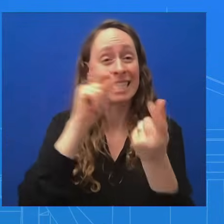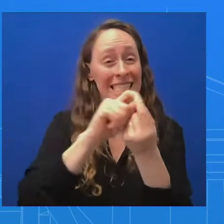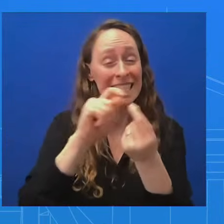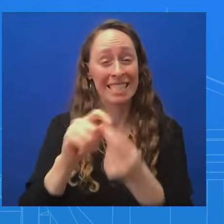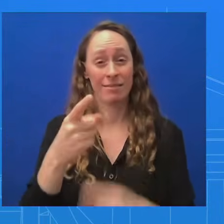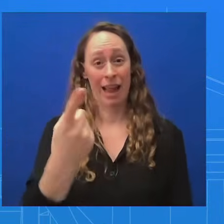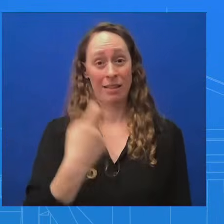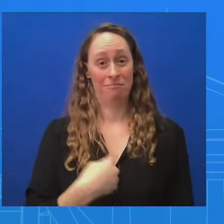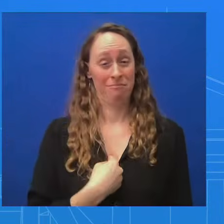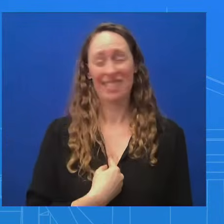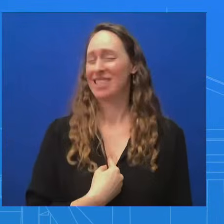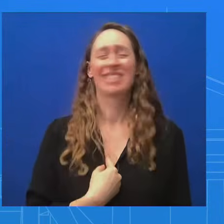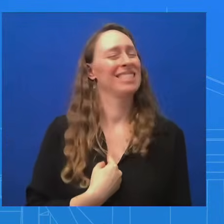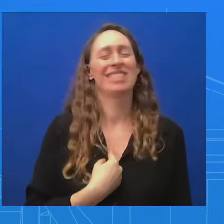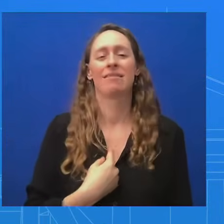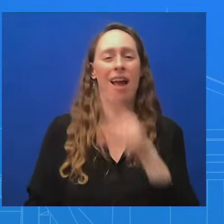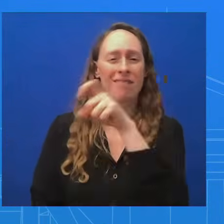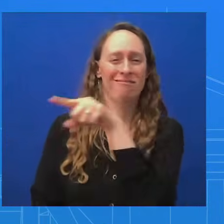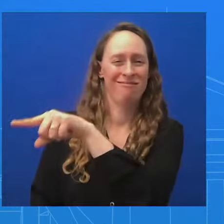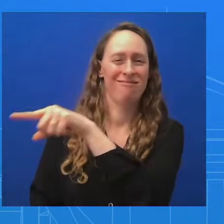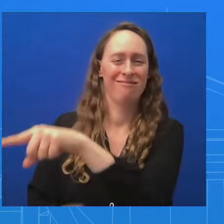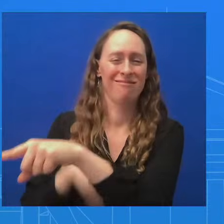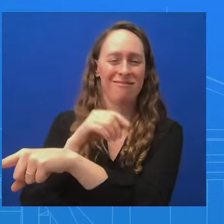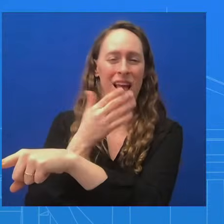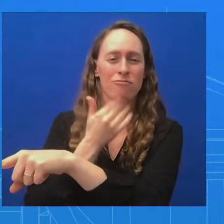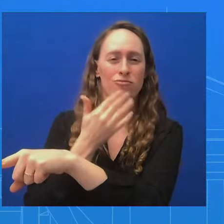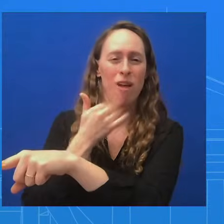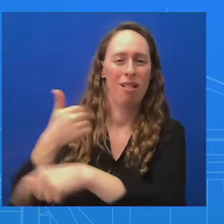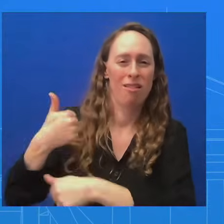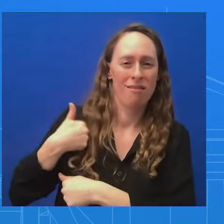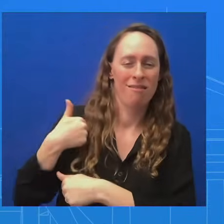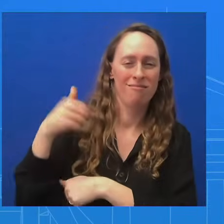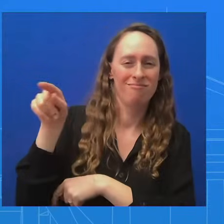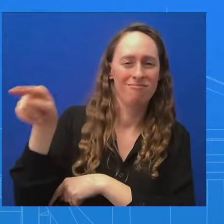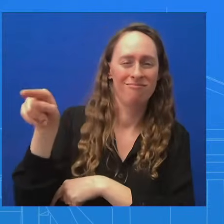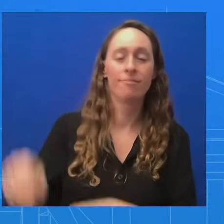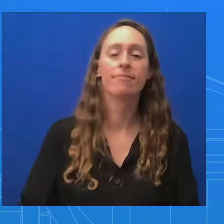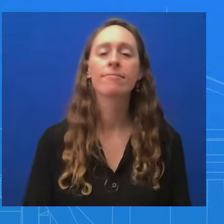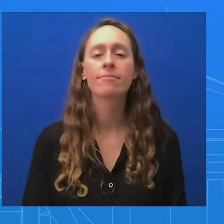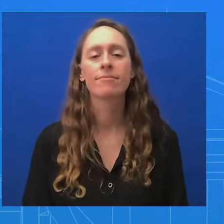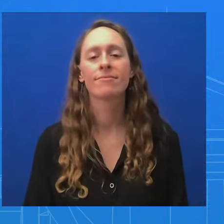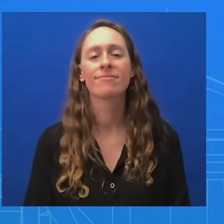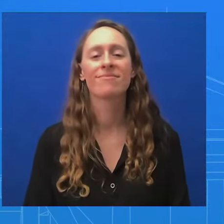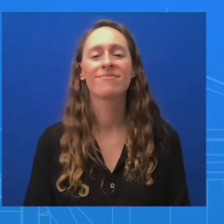leaders of Hamas and the numbers of leaders that they've been able to take off the battlefield, and the resources